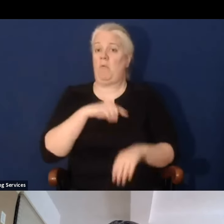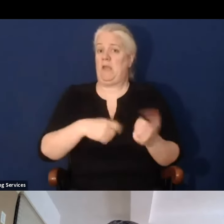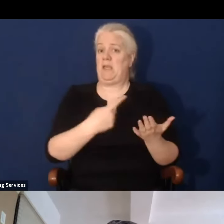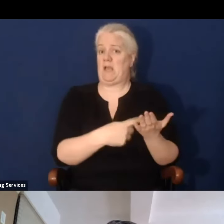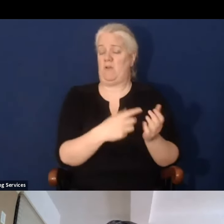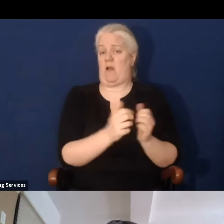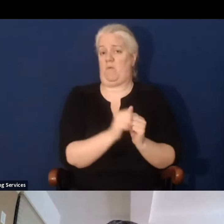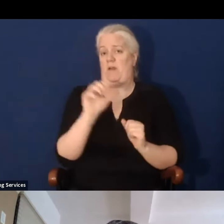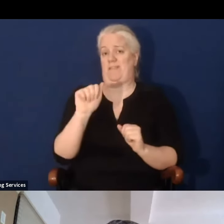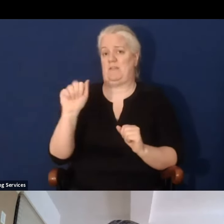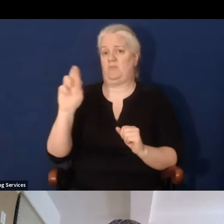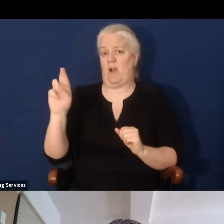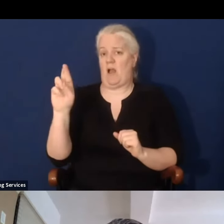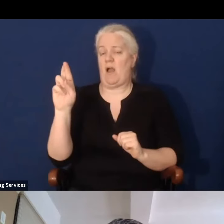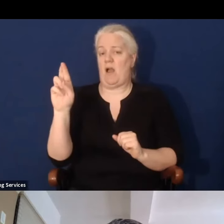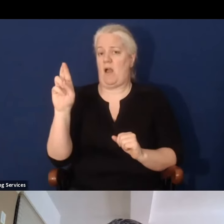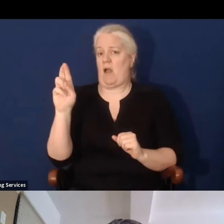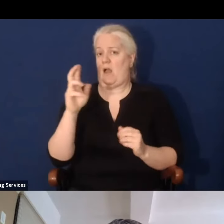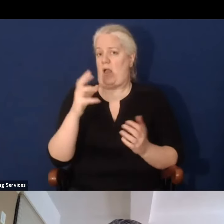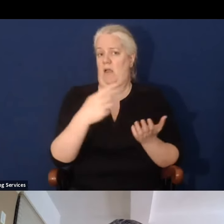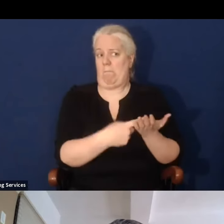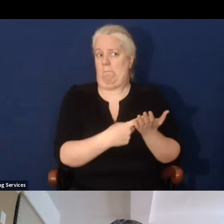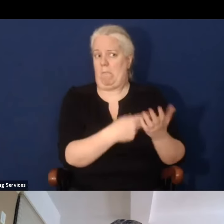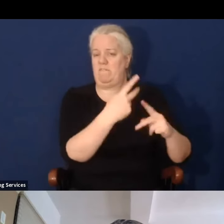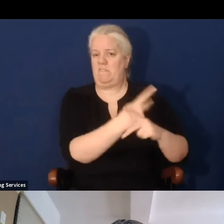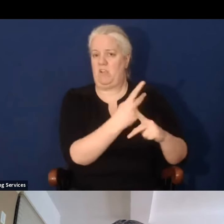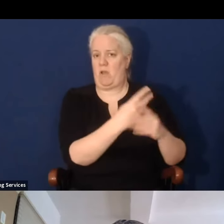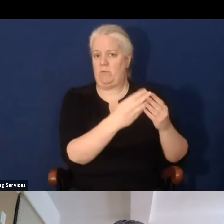others? Kvrnlths aqua duct is state run but we can have a conversation. Thank you. because I didn't trust I was going to get picked up.